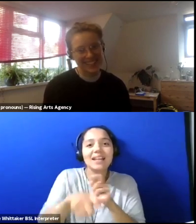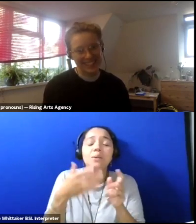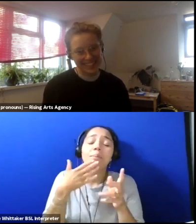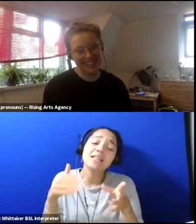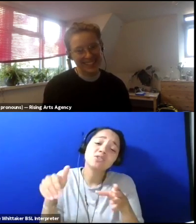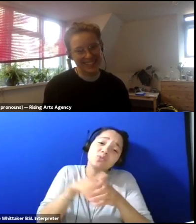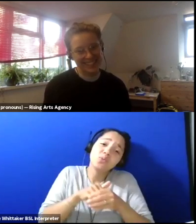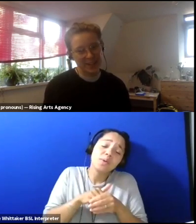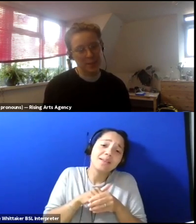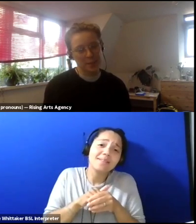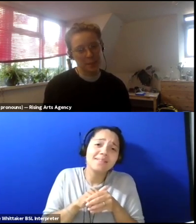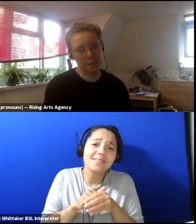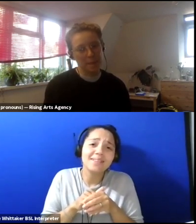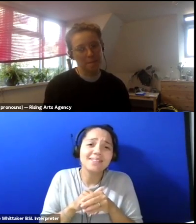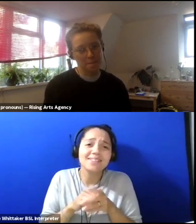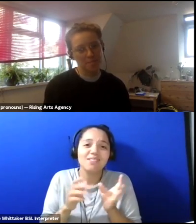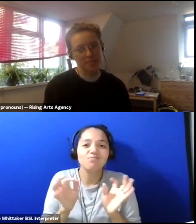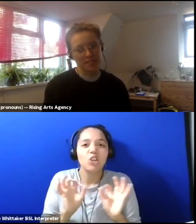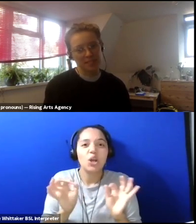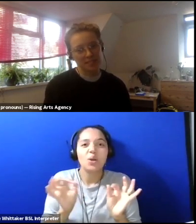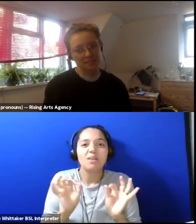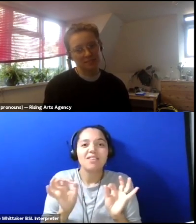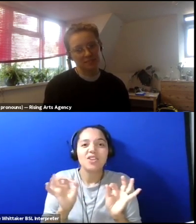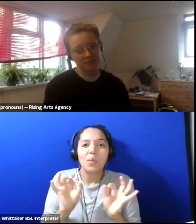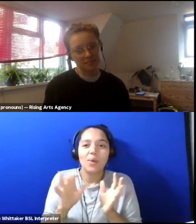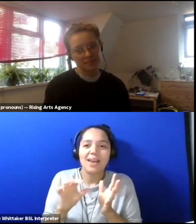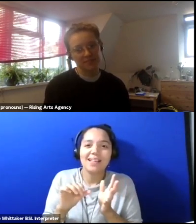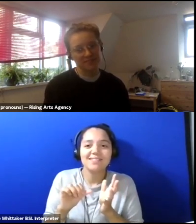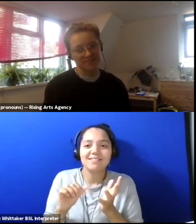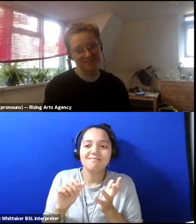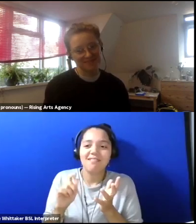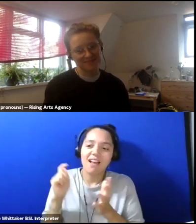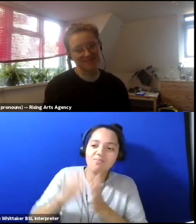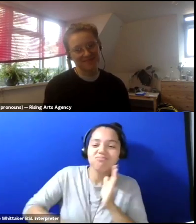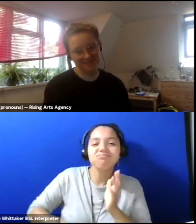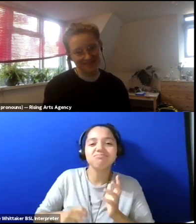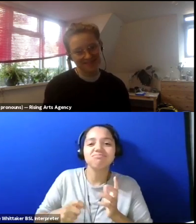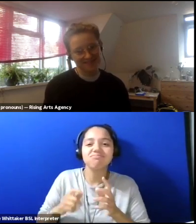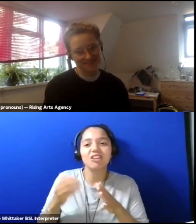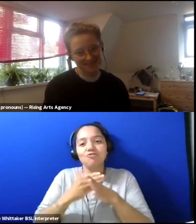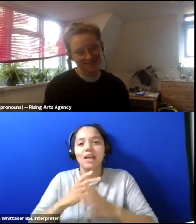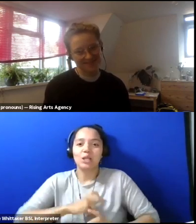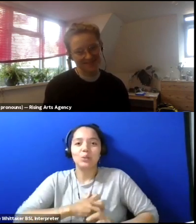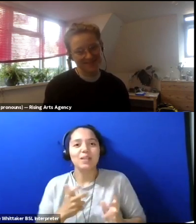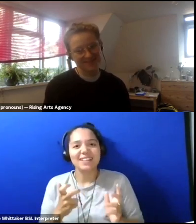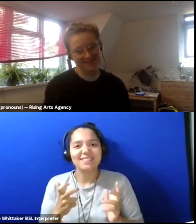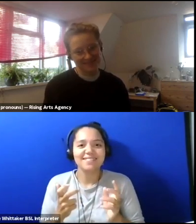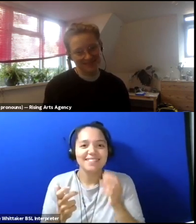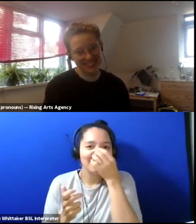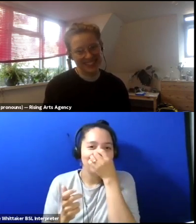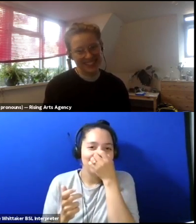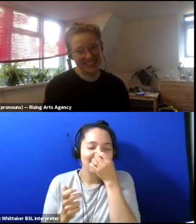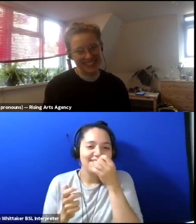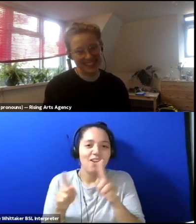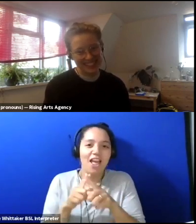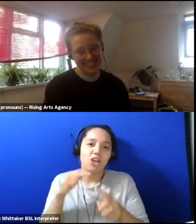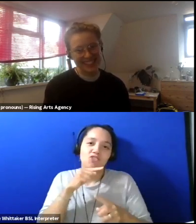It's not one of those hardcore, trade unions from a hundred years ago.